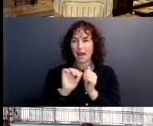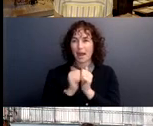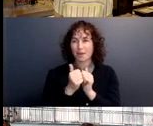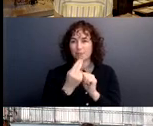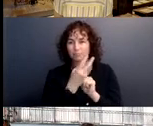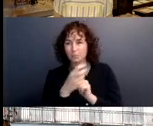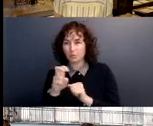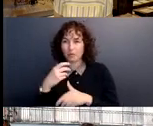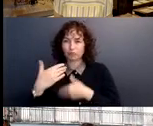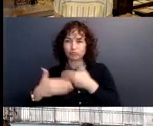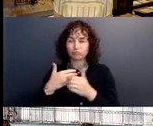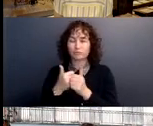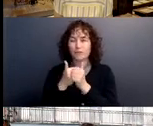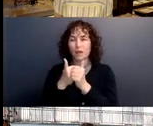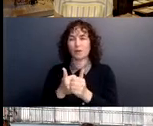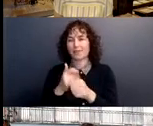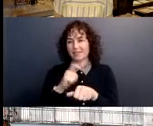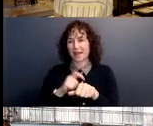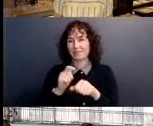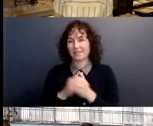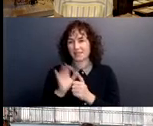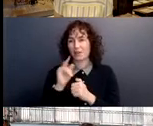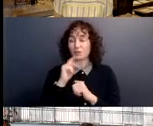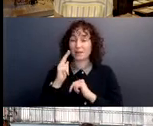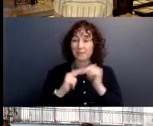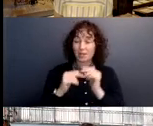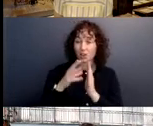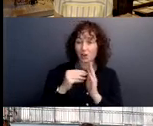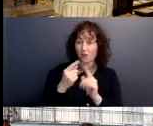with the times and build and learn from the community